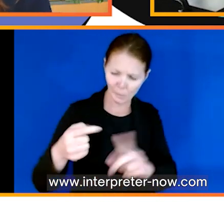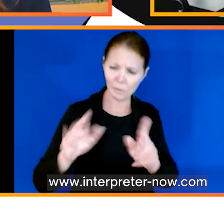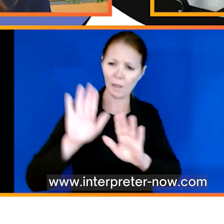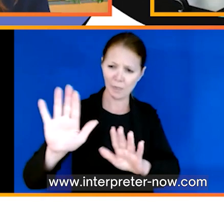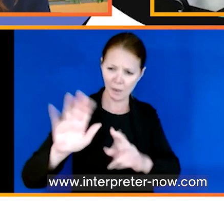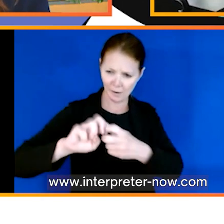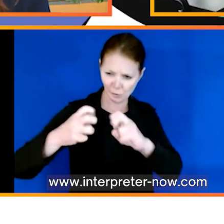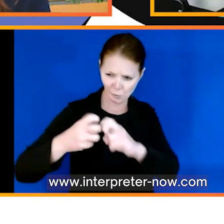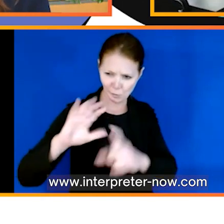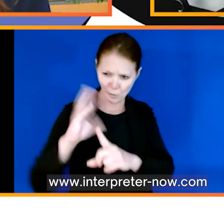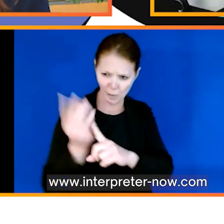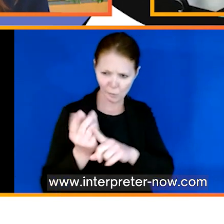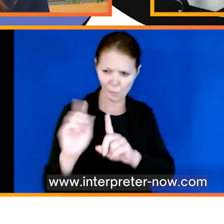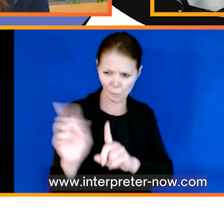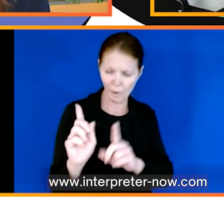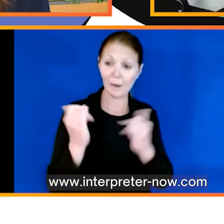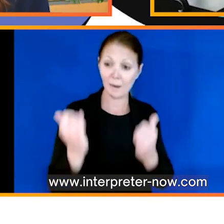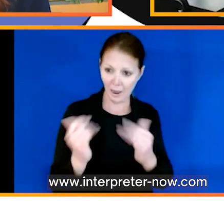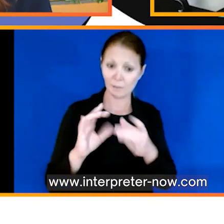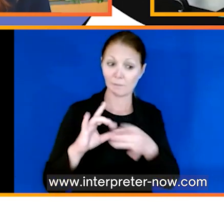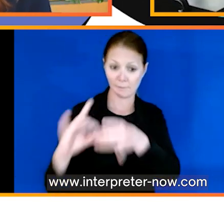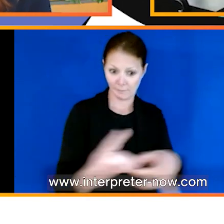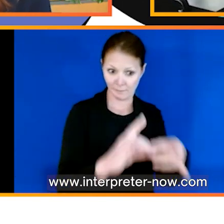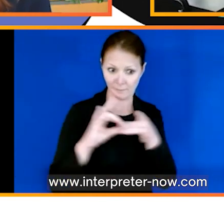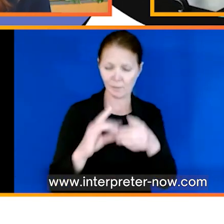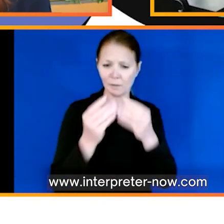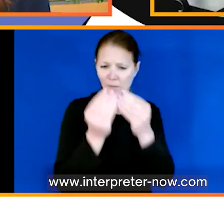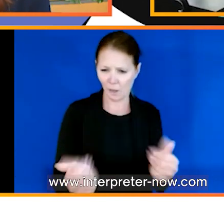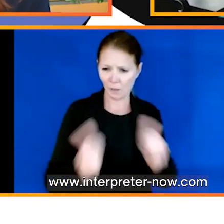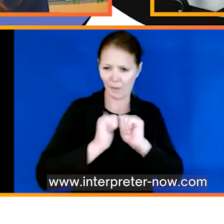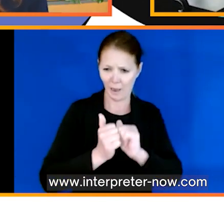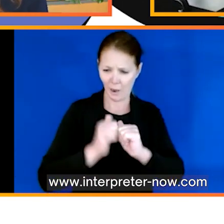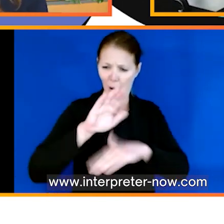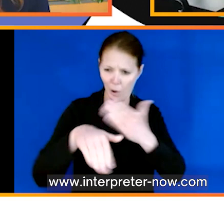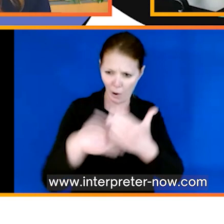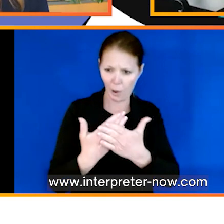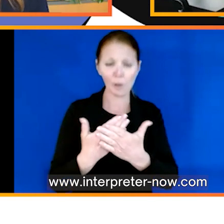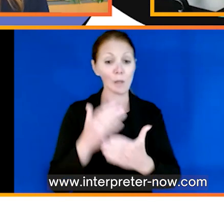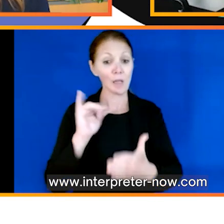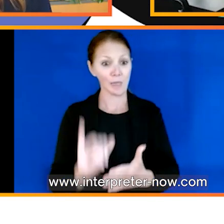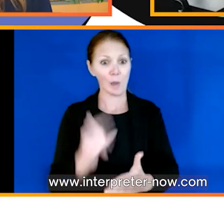everybody felt good about. It was a pretty powerful thing. Yeah, agreed.